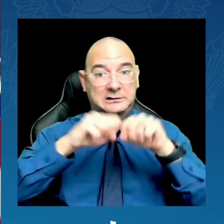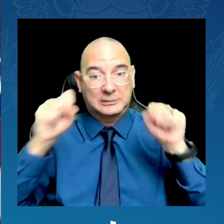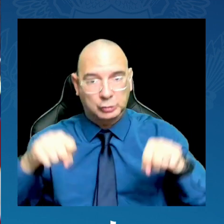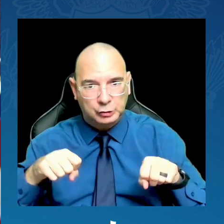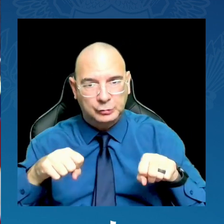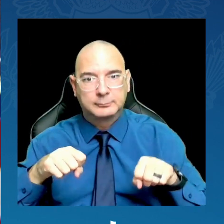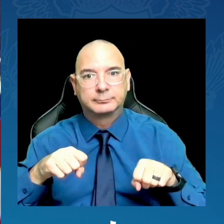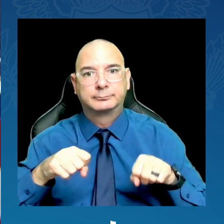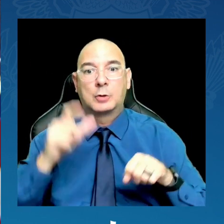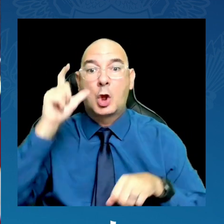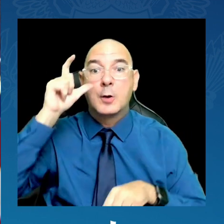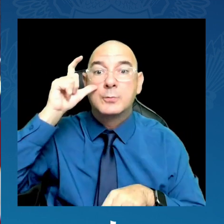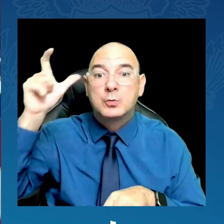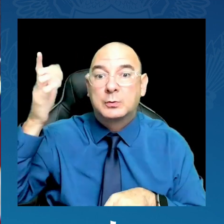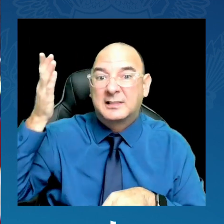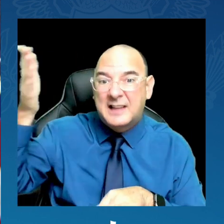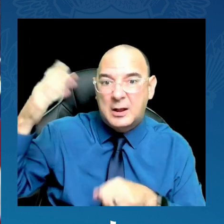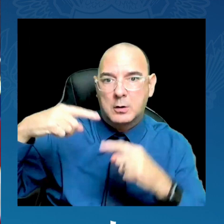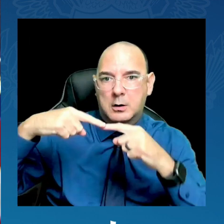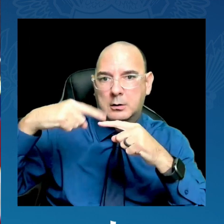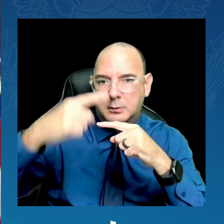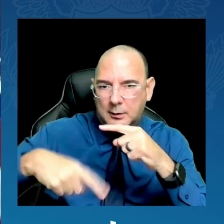and the first lunar basecamp